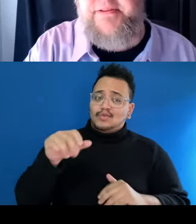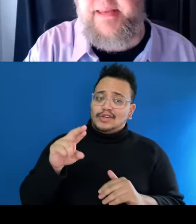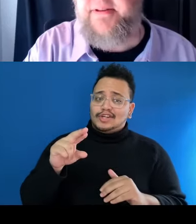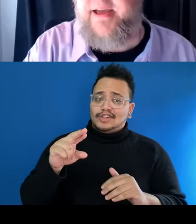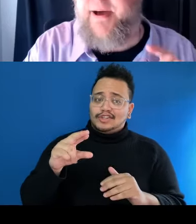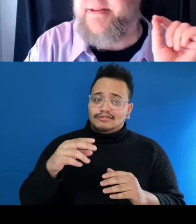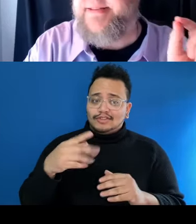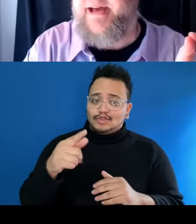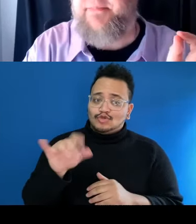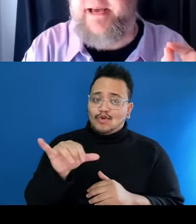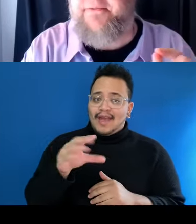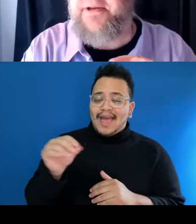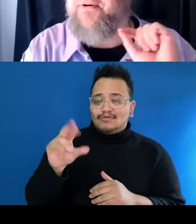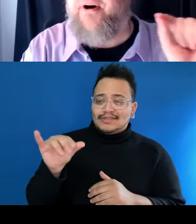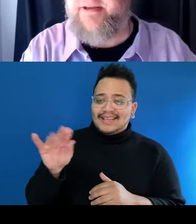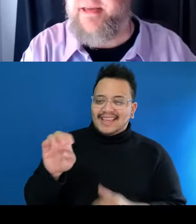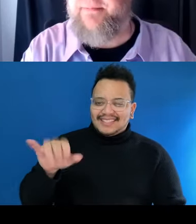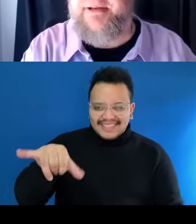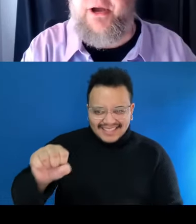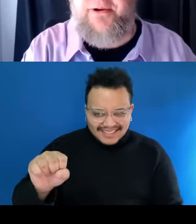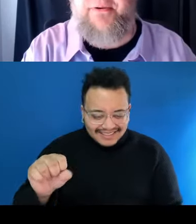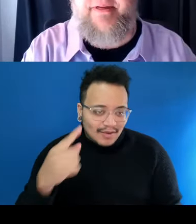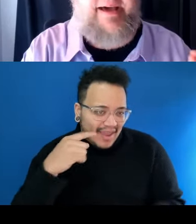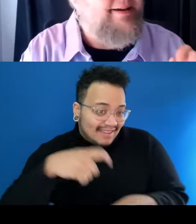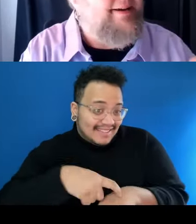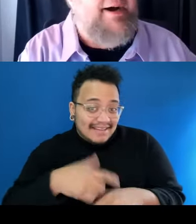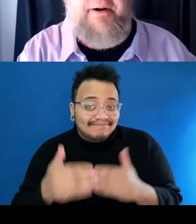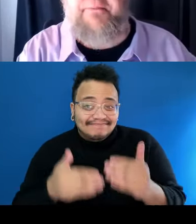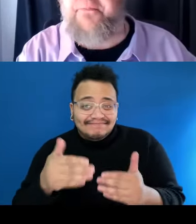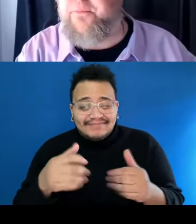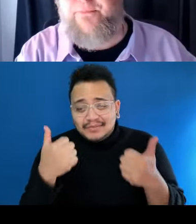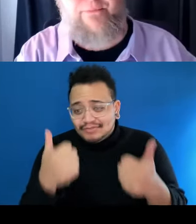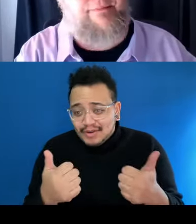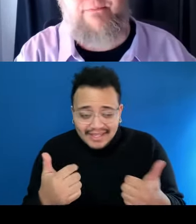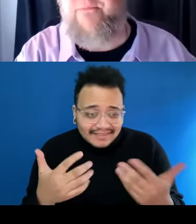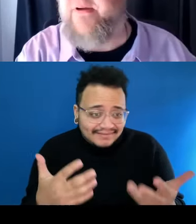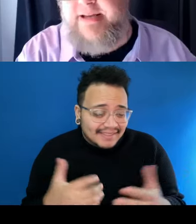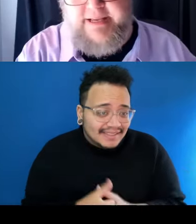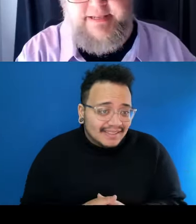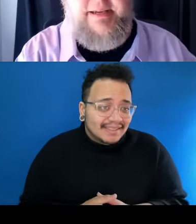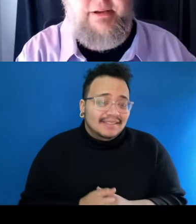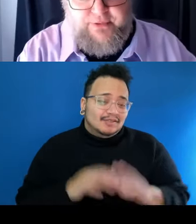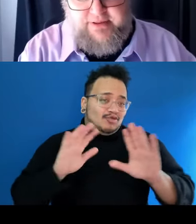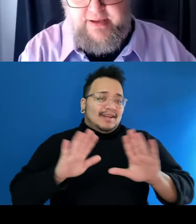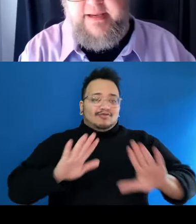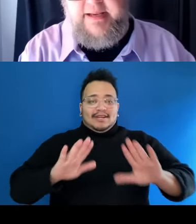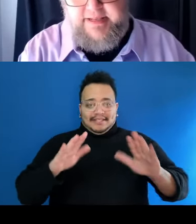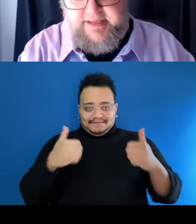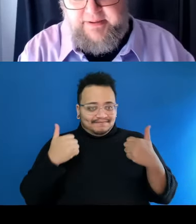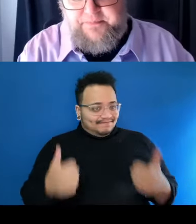For the sake of time, I'm gonna stop at that one. You all can keep on going with that. Fantastic, really fantastic.